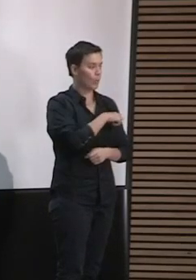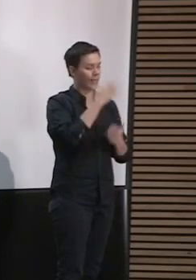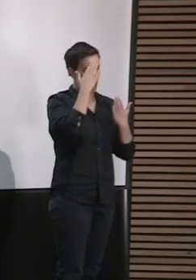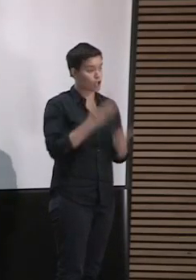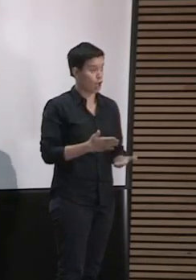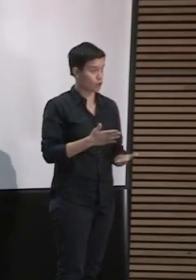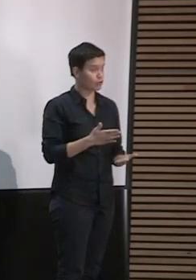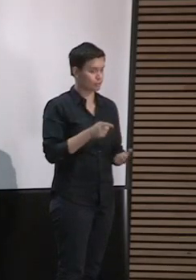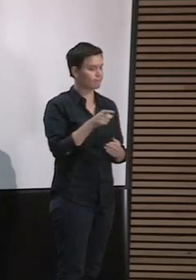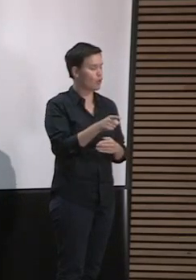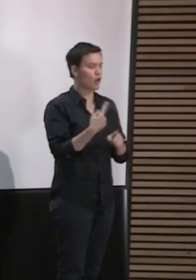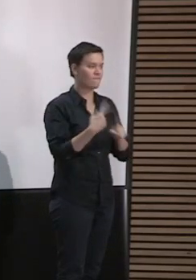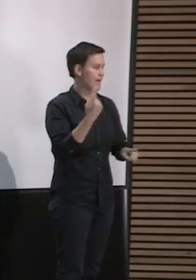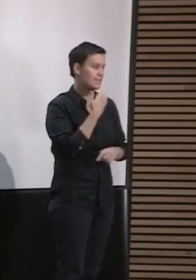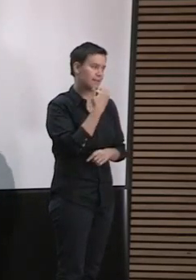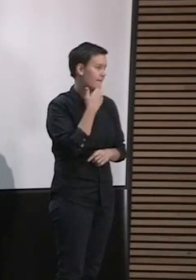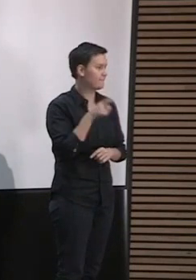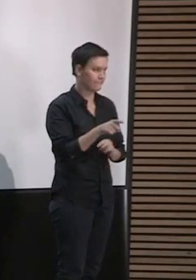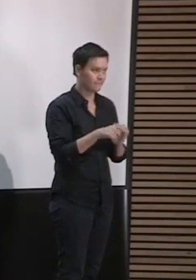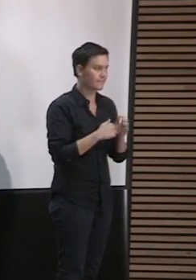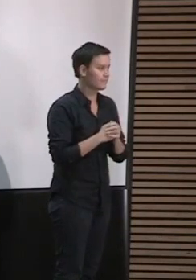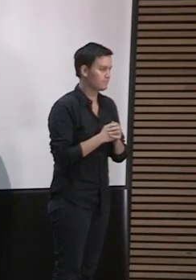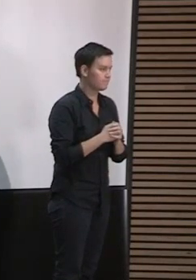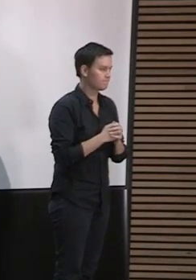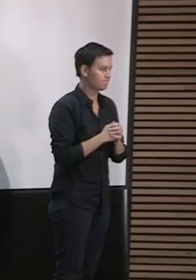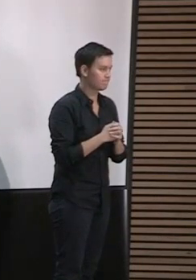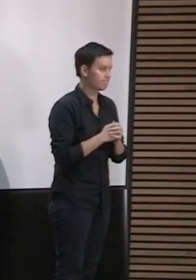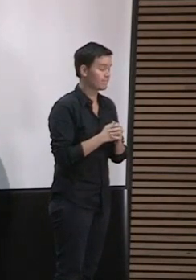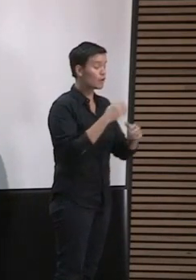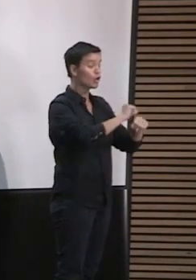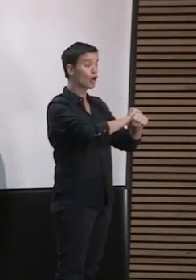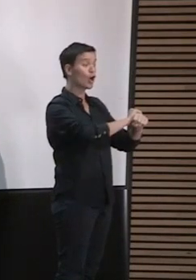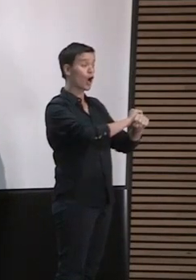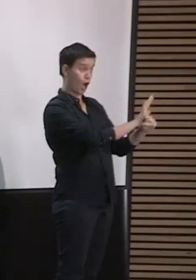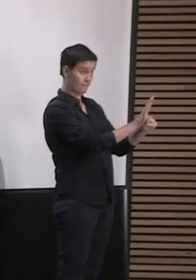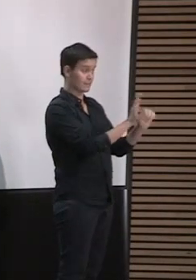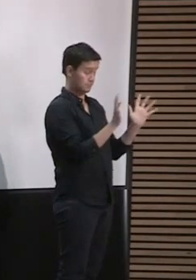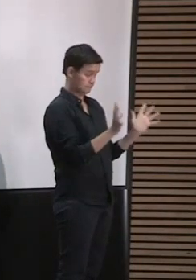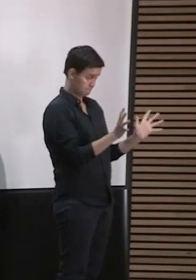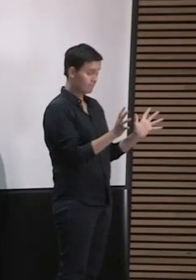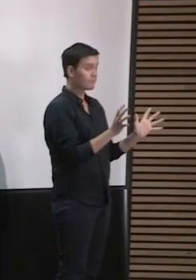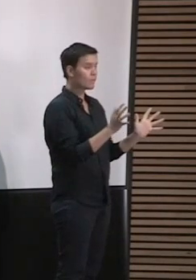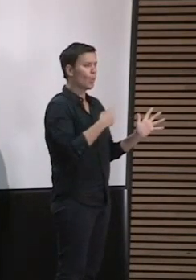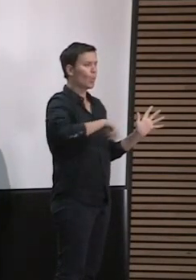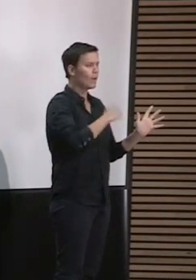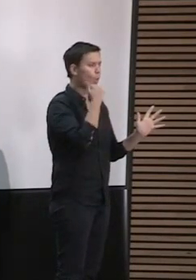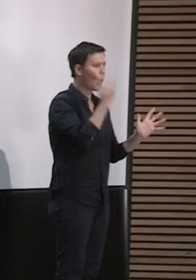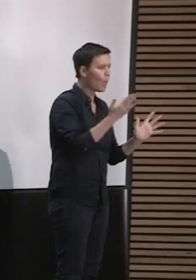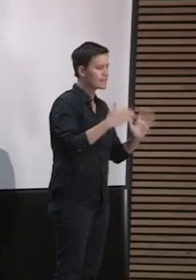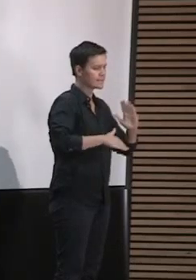has been discussed, it has not been executed at the scale and speed necessary. As they have